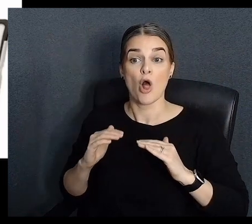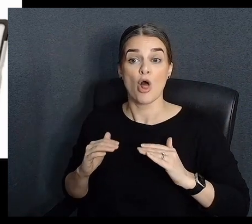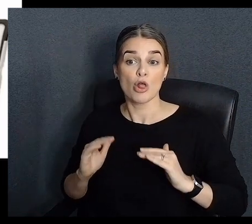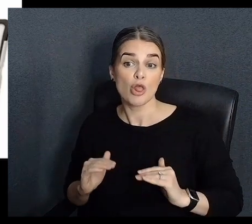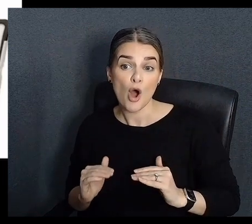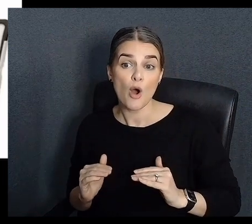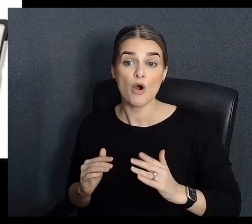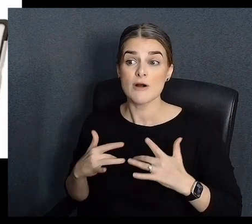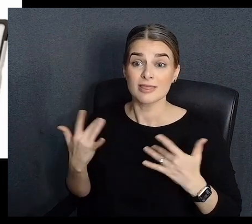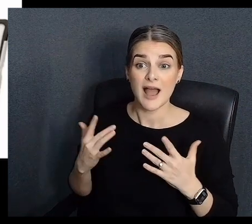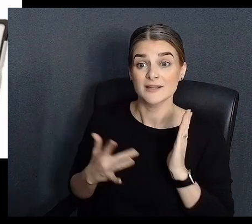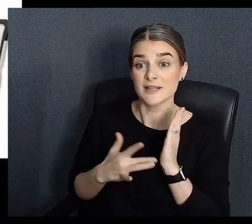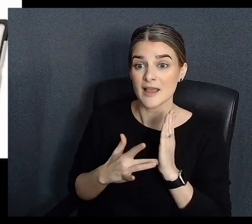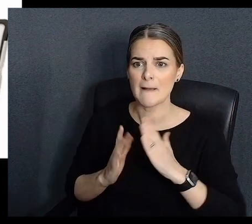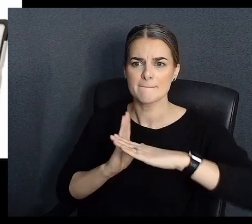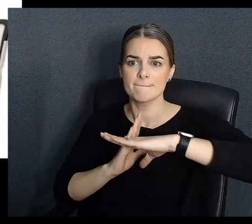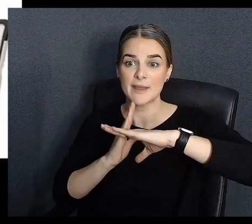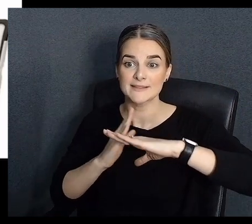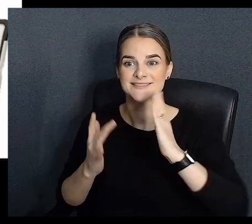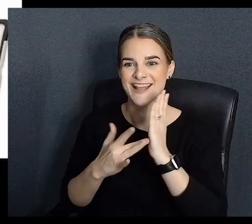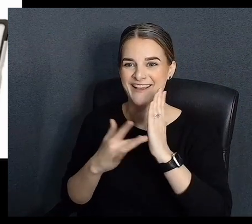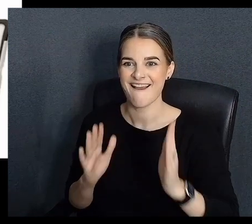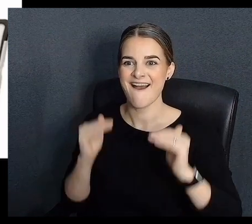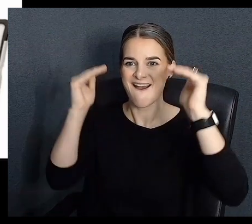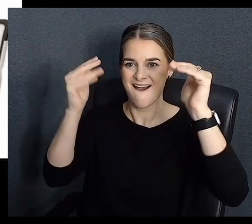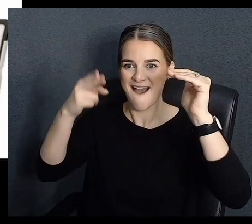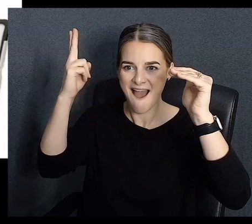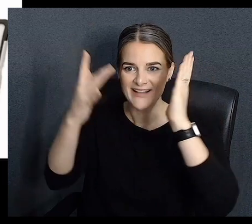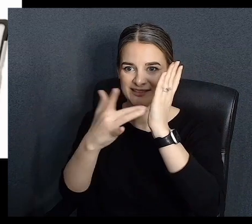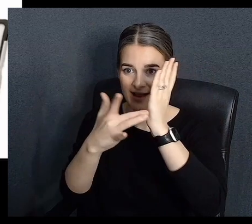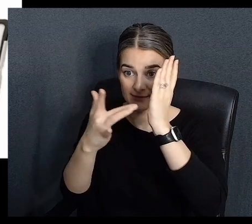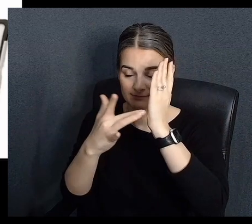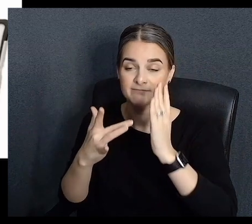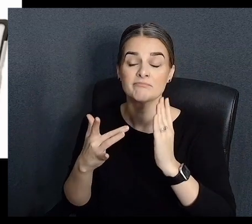to mid tech, and then up to high tech. That being said, a person doesn't